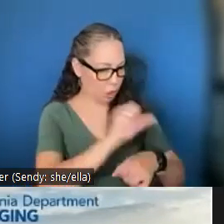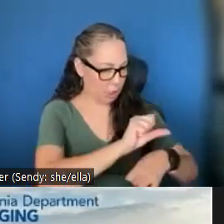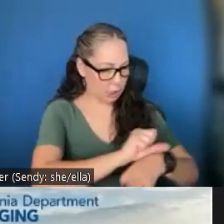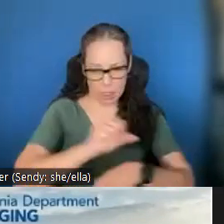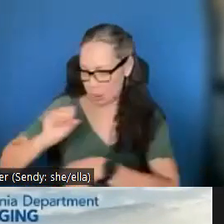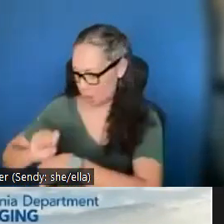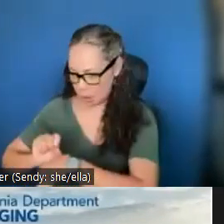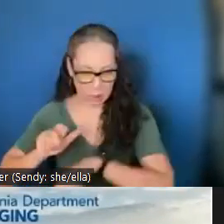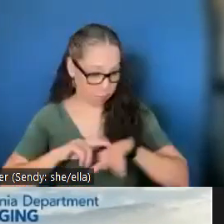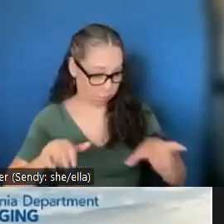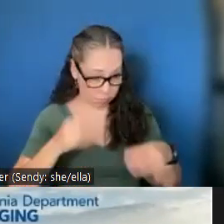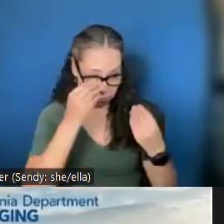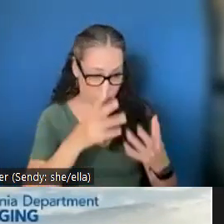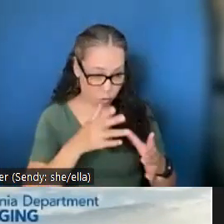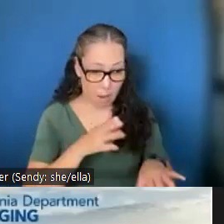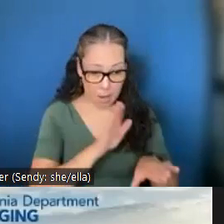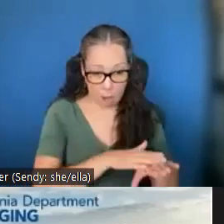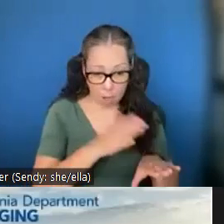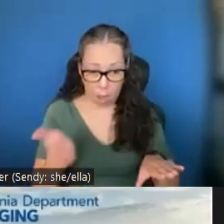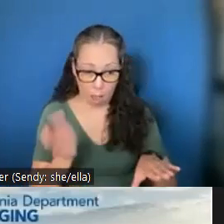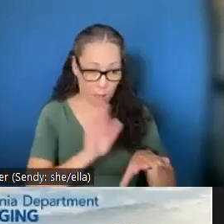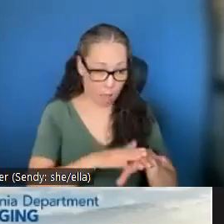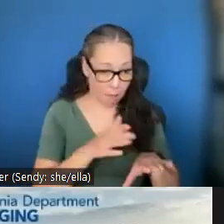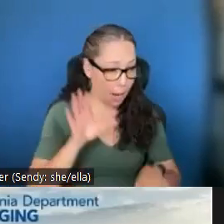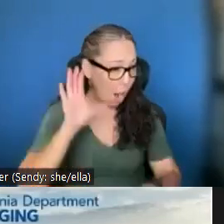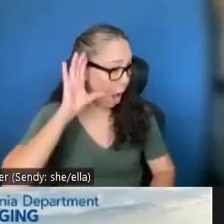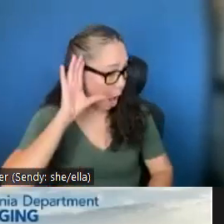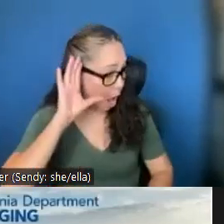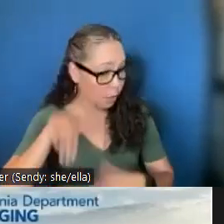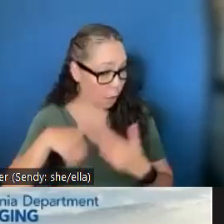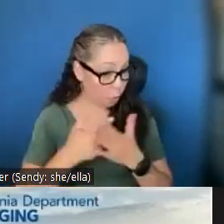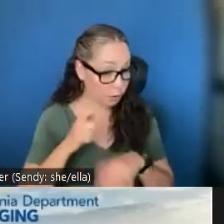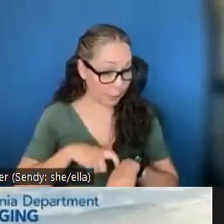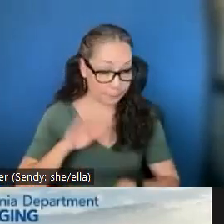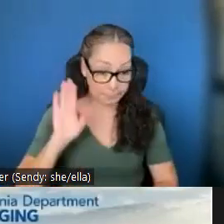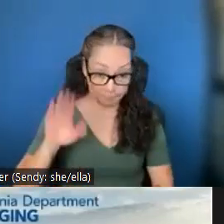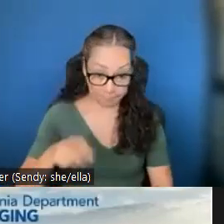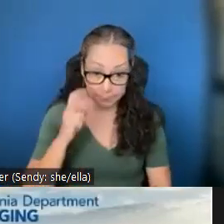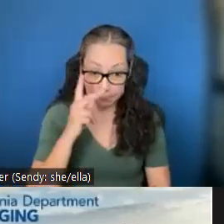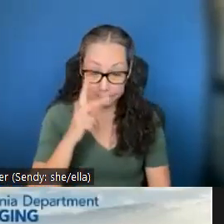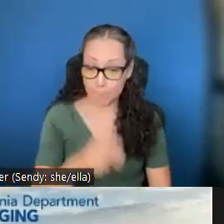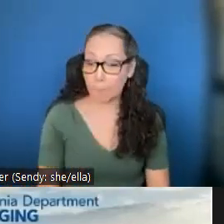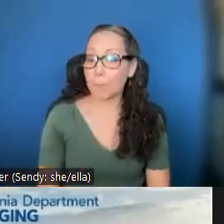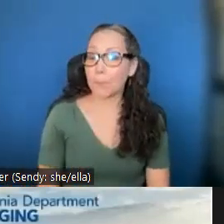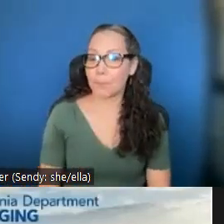tasking so I'll be in and out but I'll I'll have an ear on the whole time thank you H